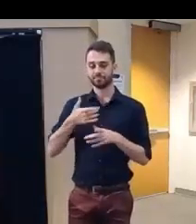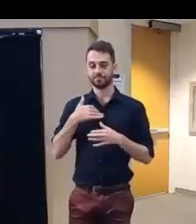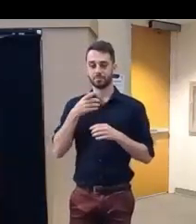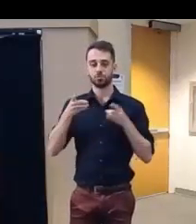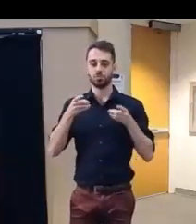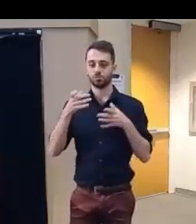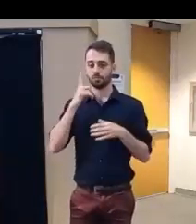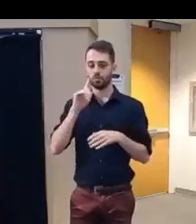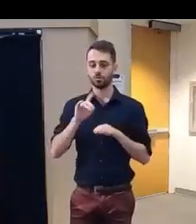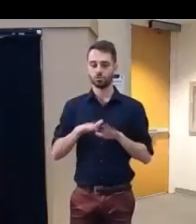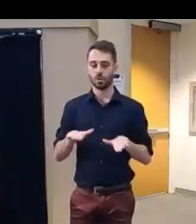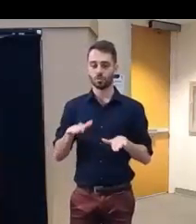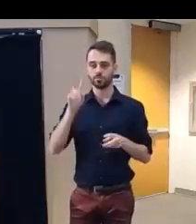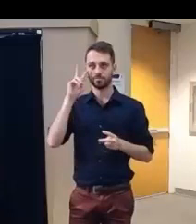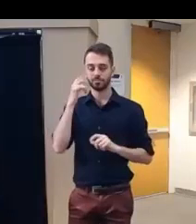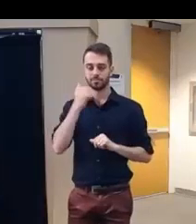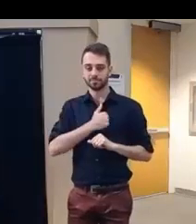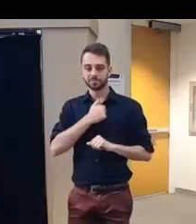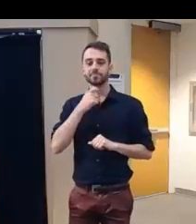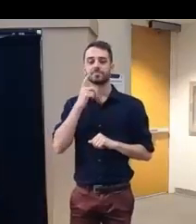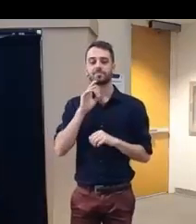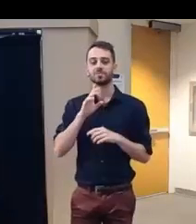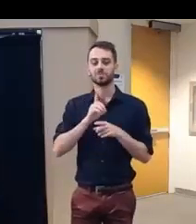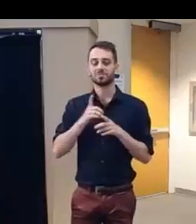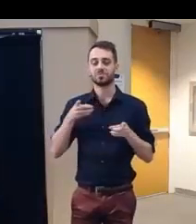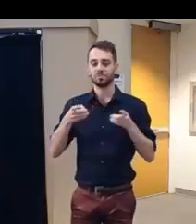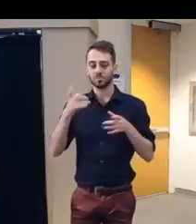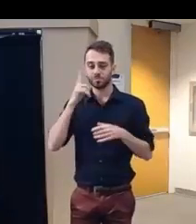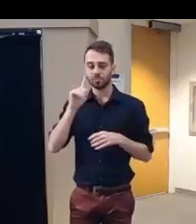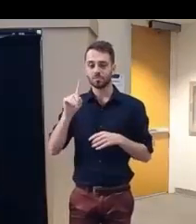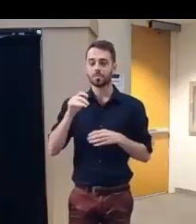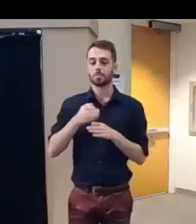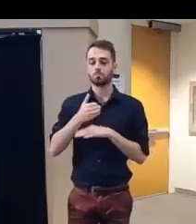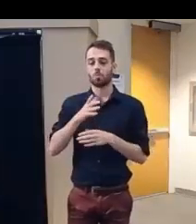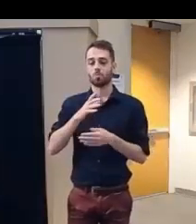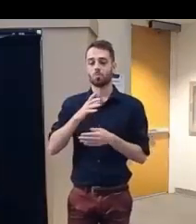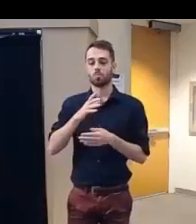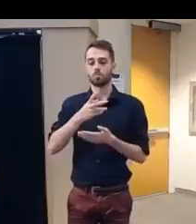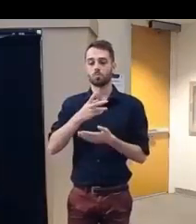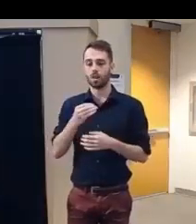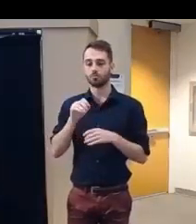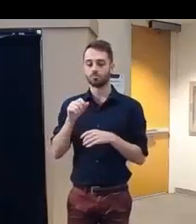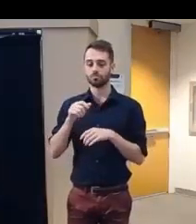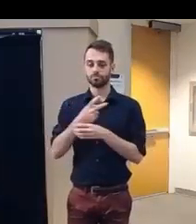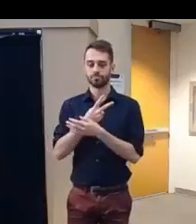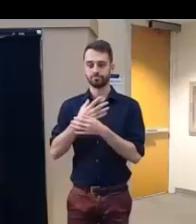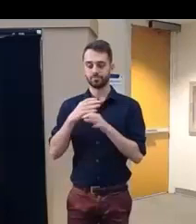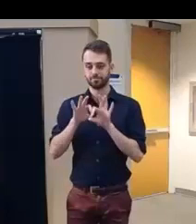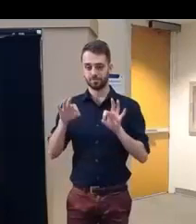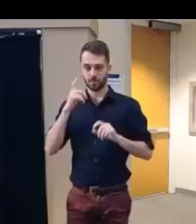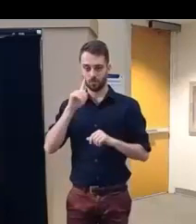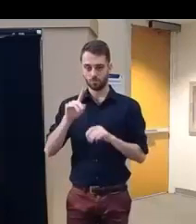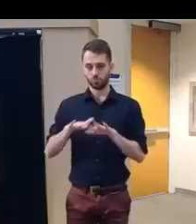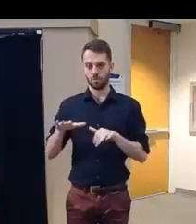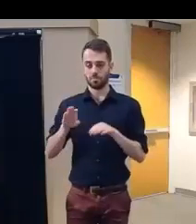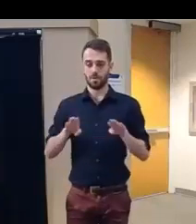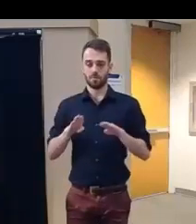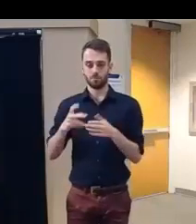um doctoral and postdoctoral training program and my roles in education also extend to Psychiatry